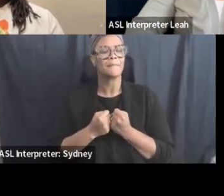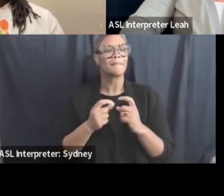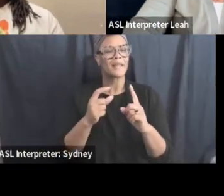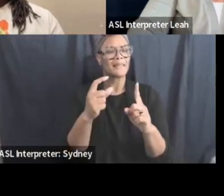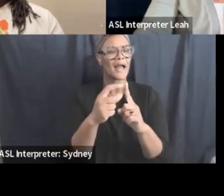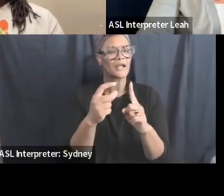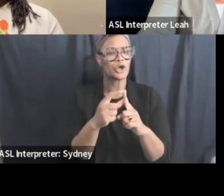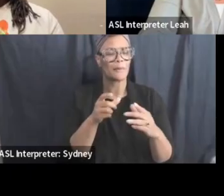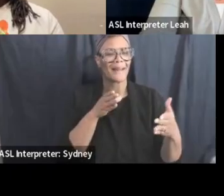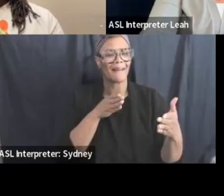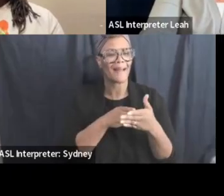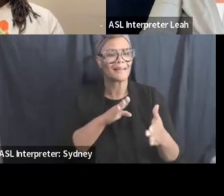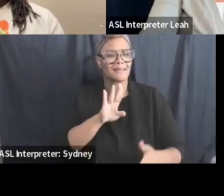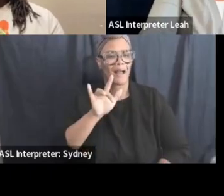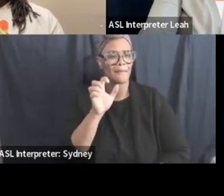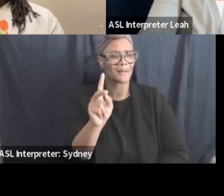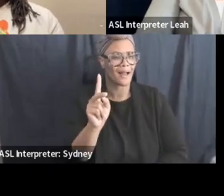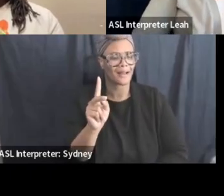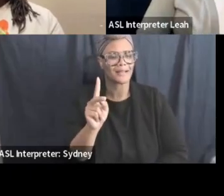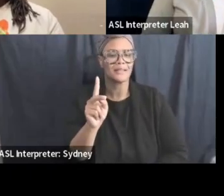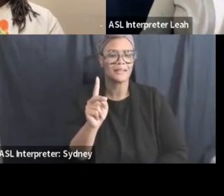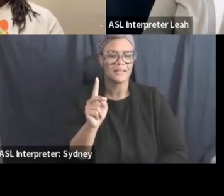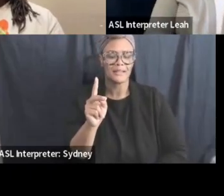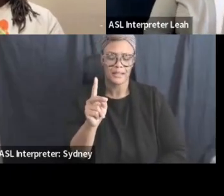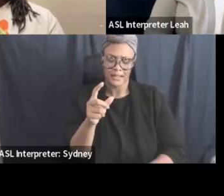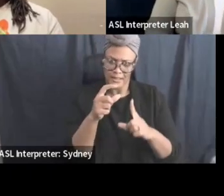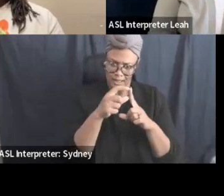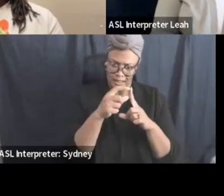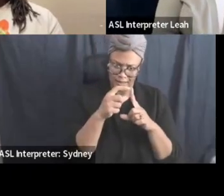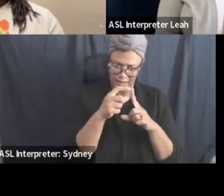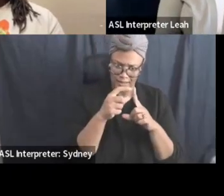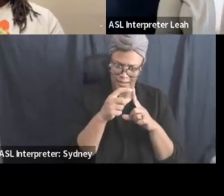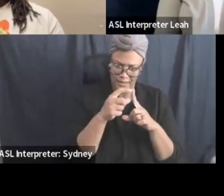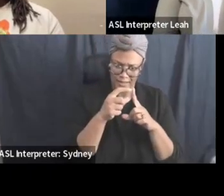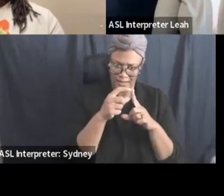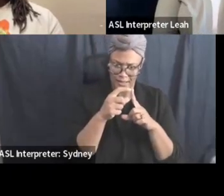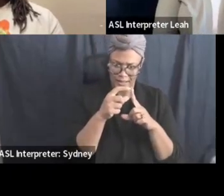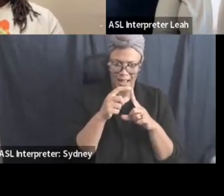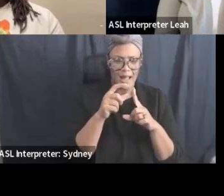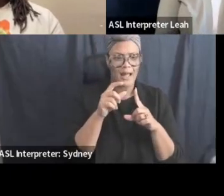that we have um, just it's not a antilackness sort of, of course, but just make sure we have a